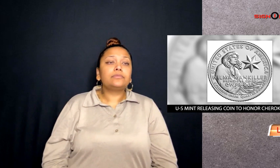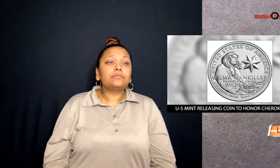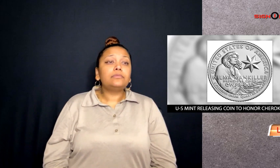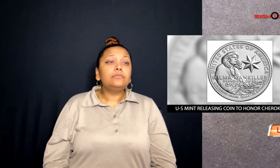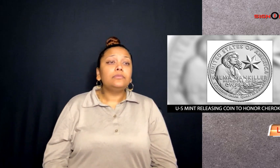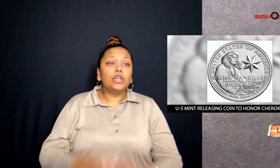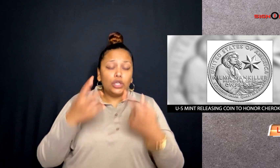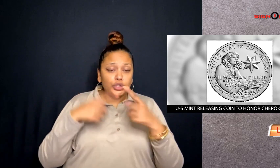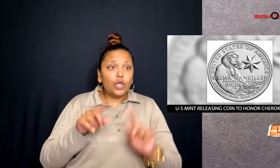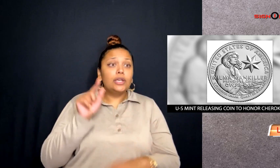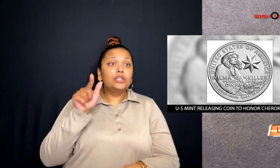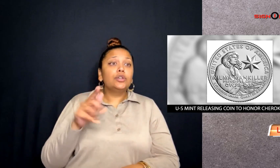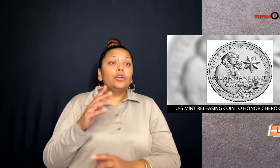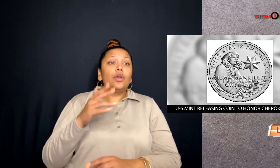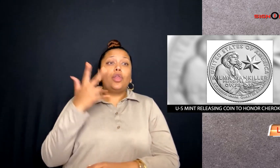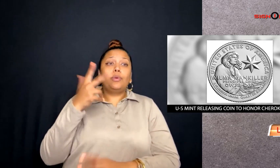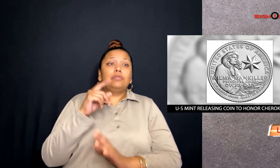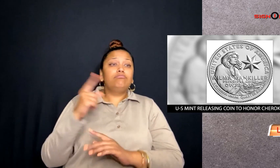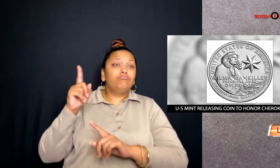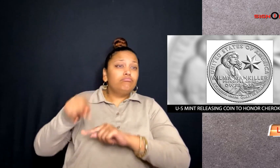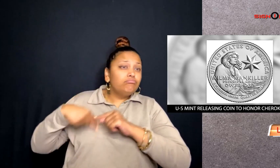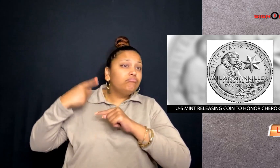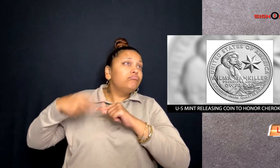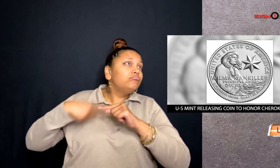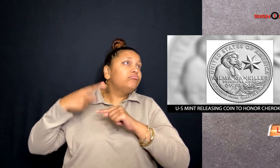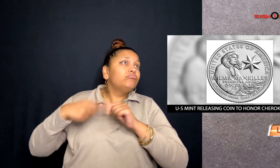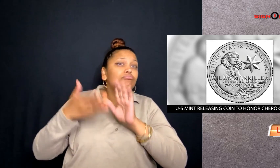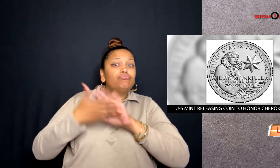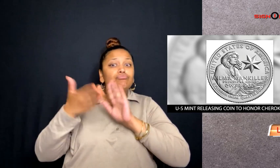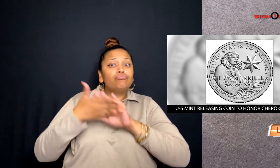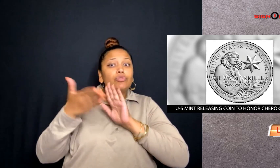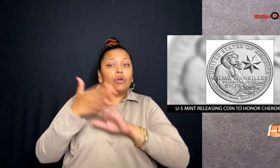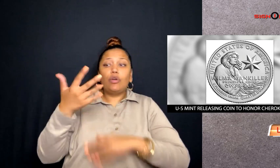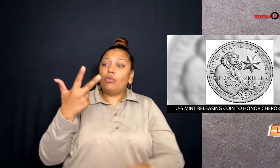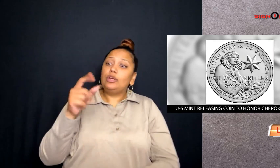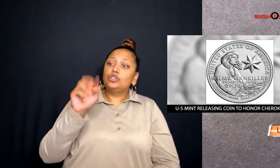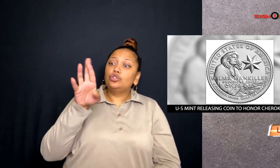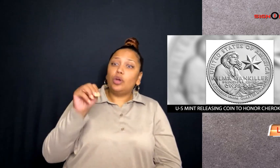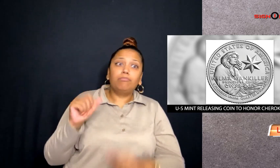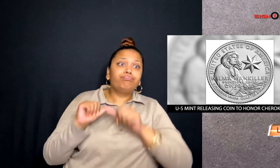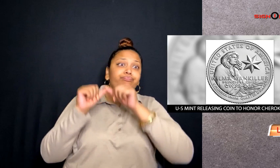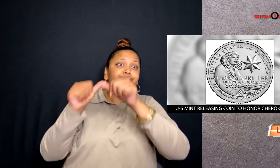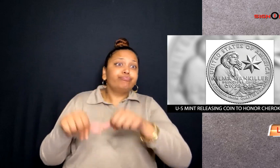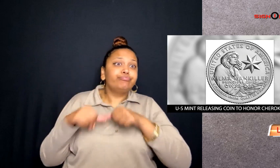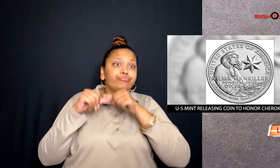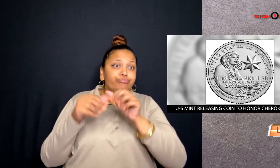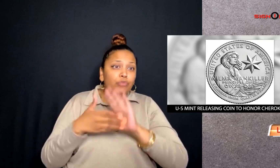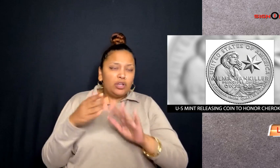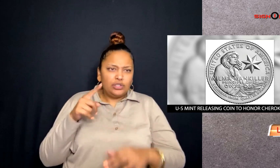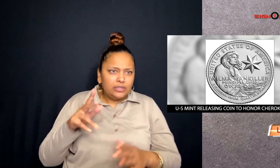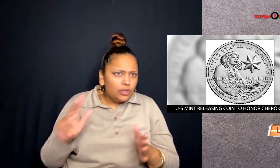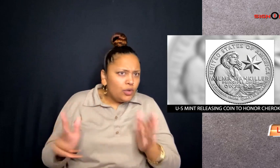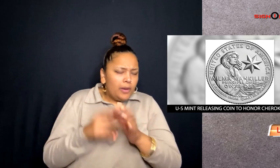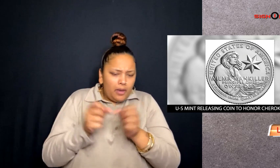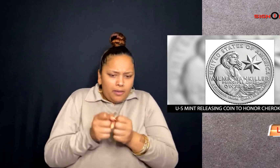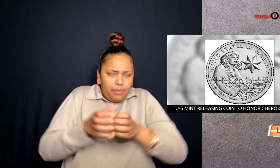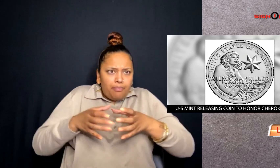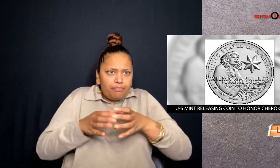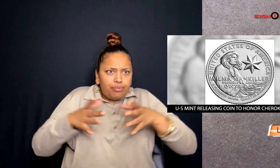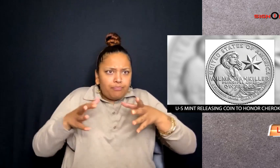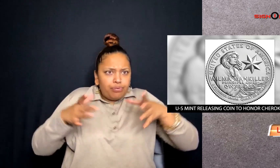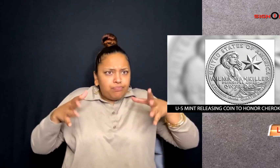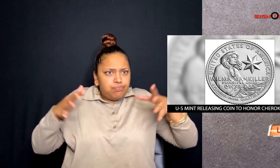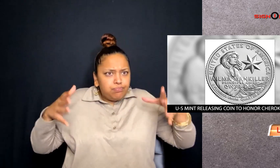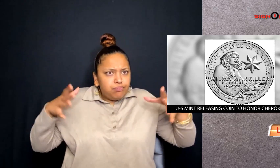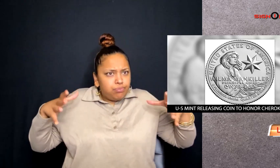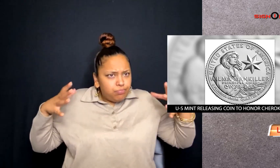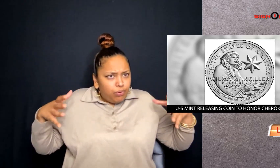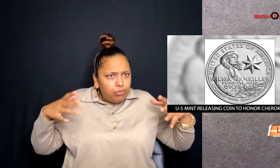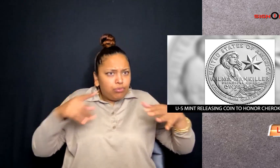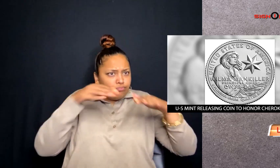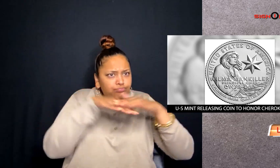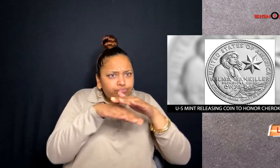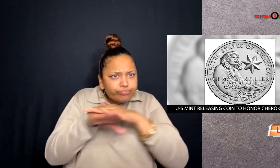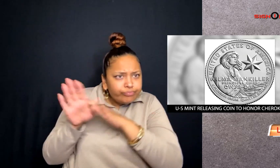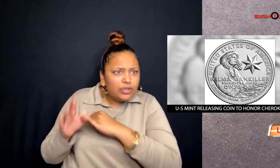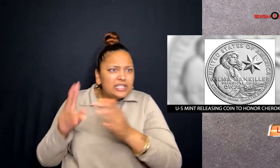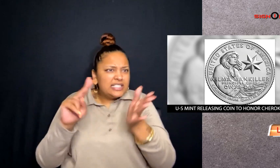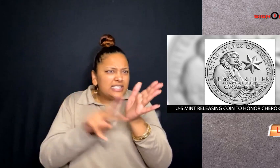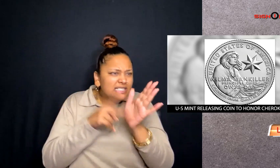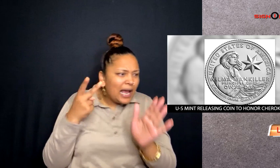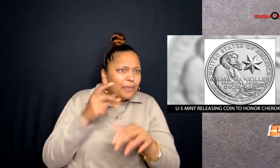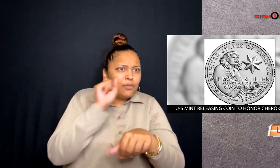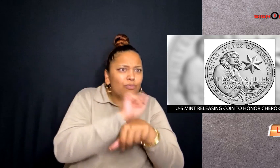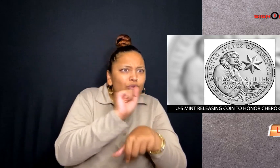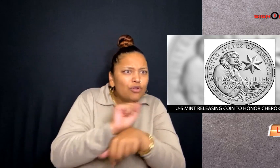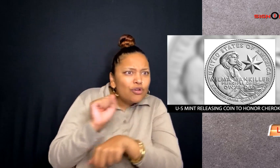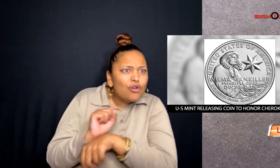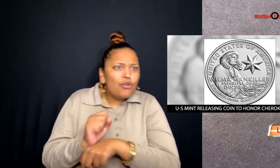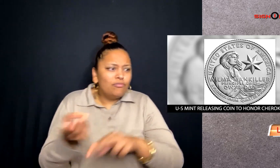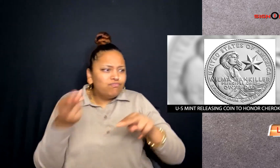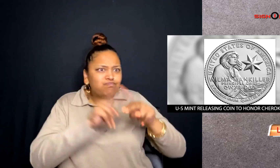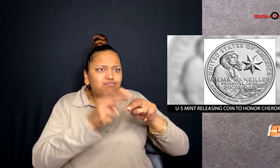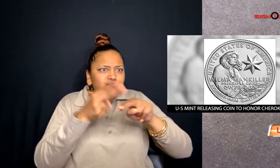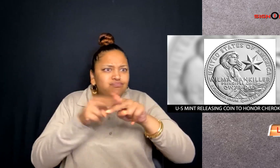to lead a major Native American nation in the US during her three term run she tripled